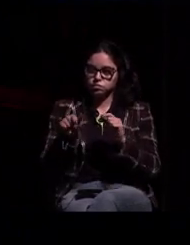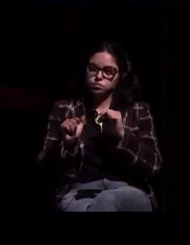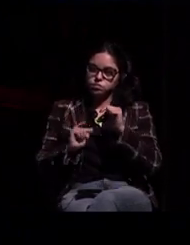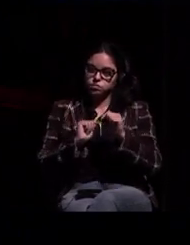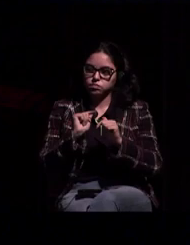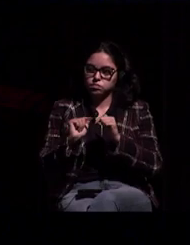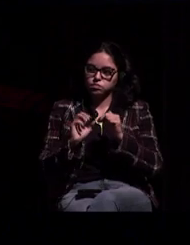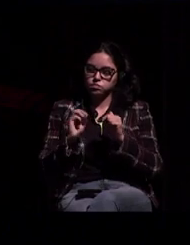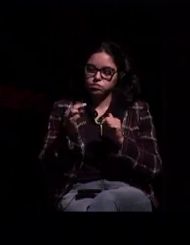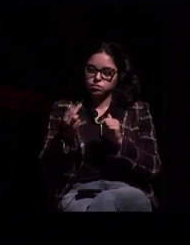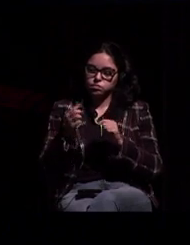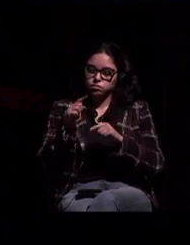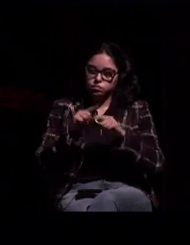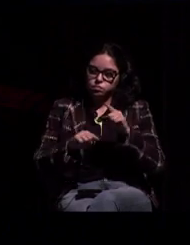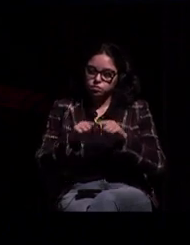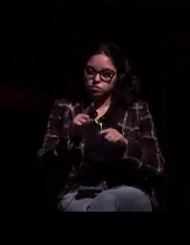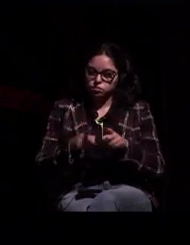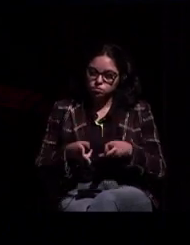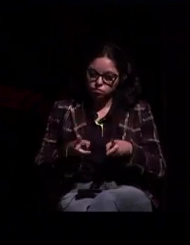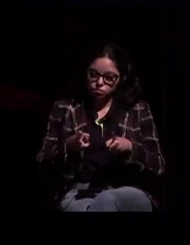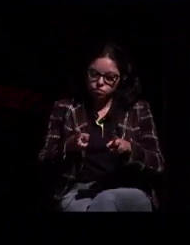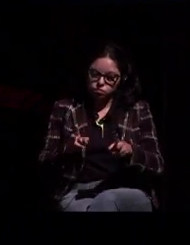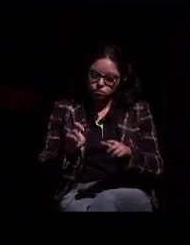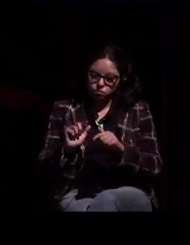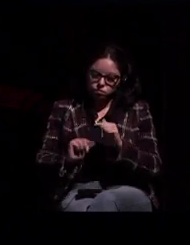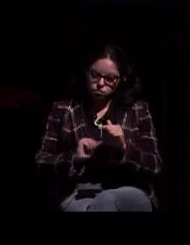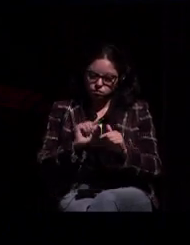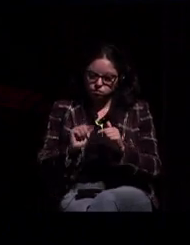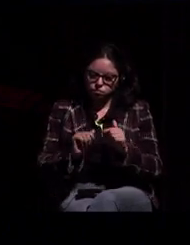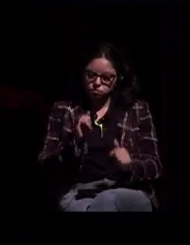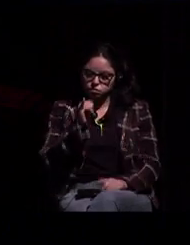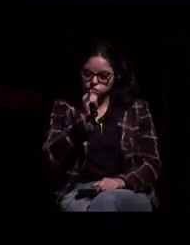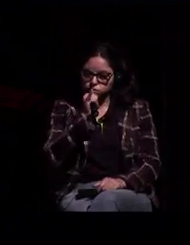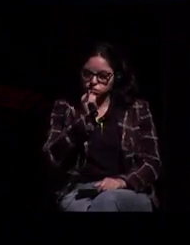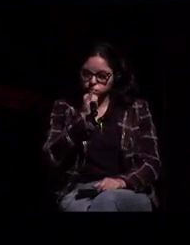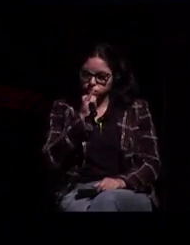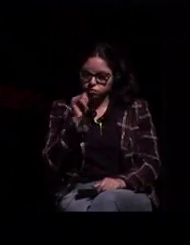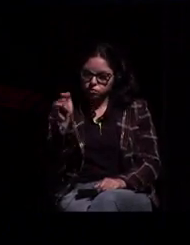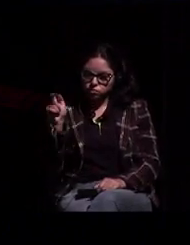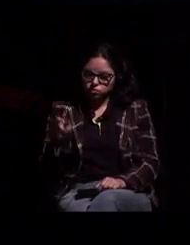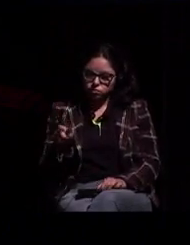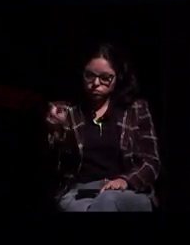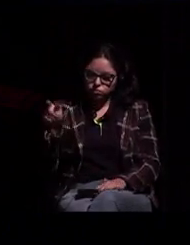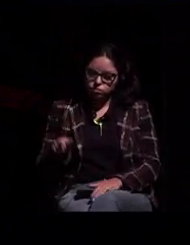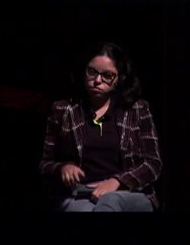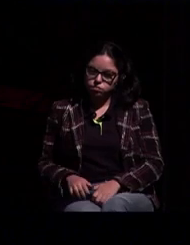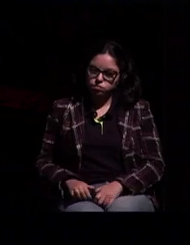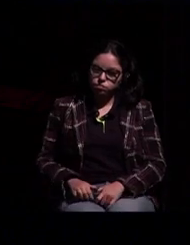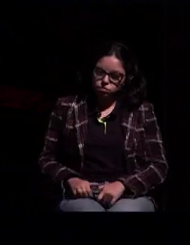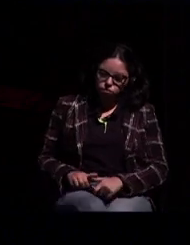the recourse to the work of students people that is passing by and